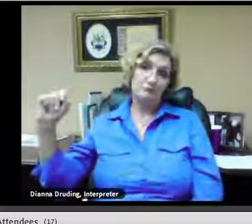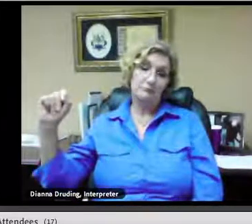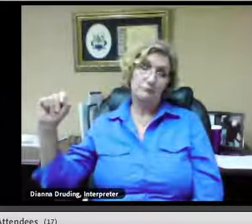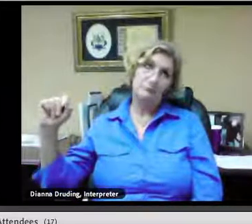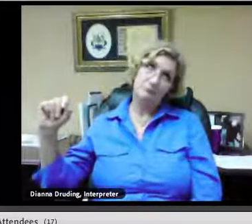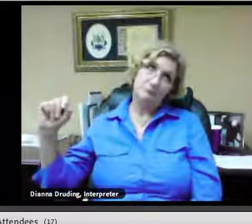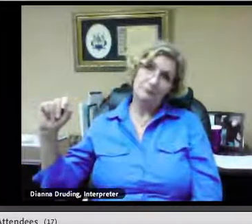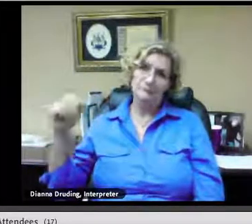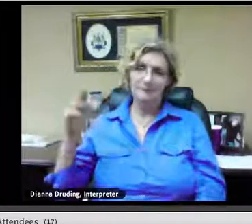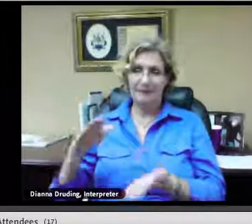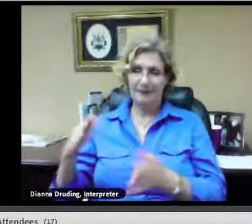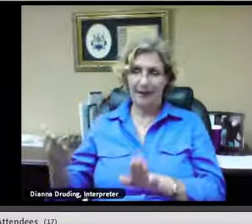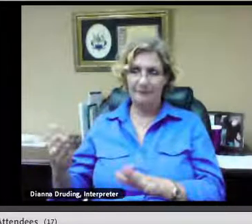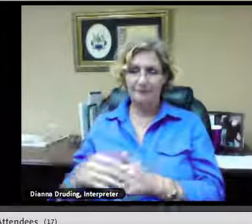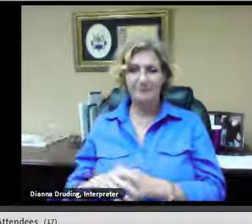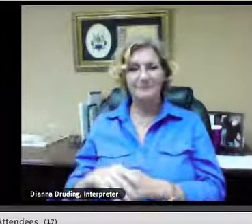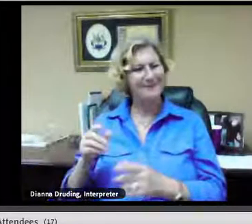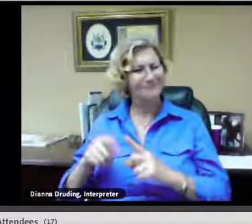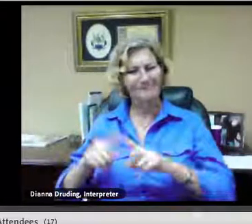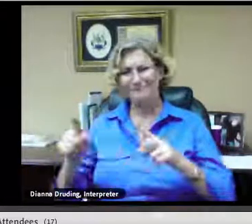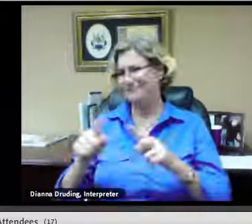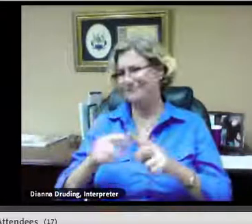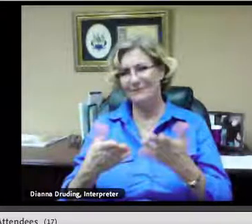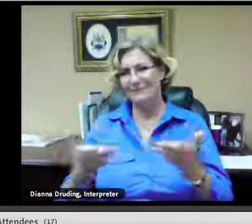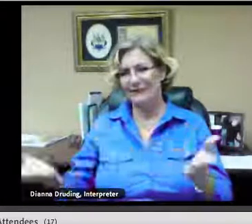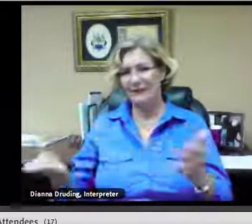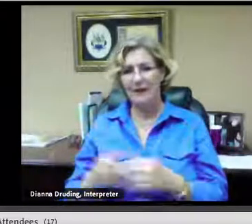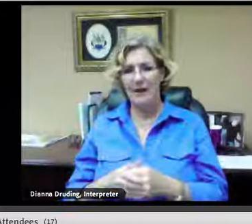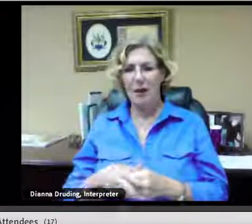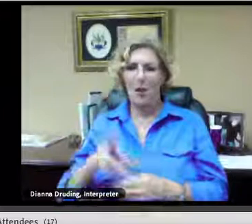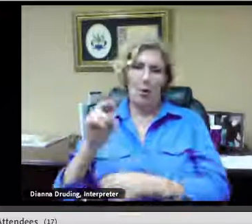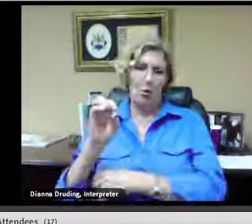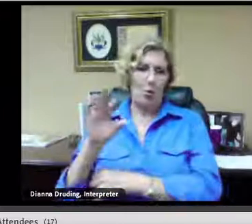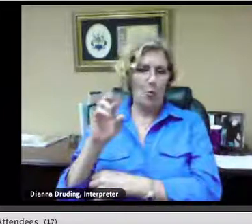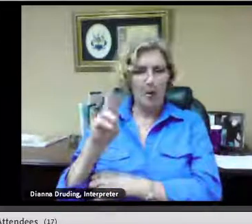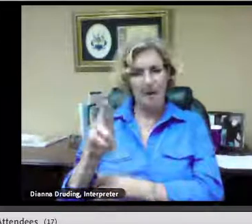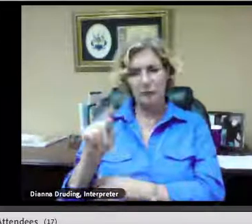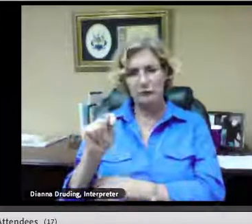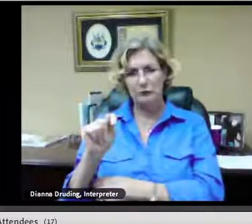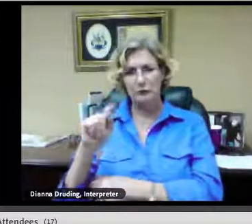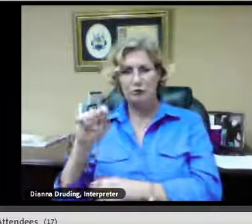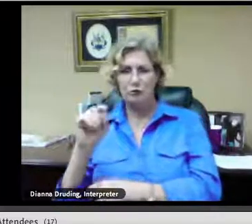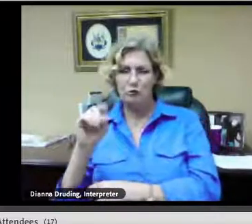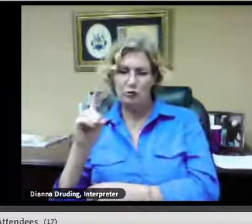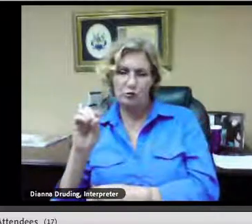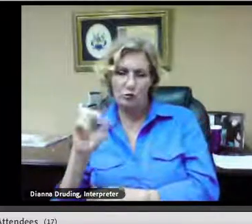Robert Dole had a visible disability that, you know, that was kind of a battle cry for a lot of organizations.